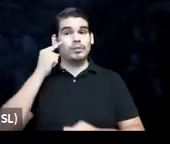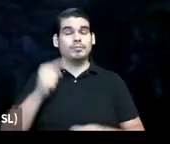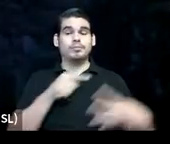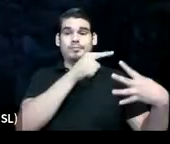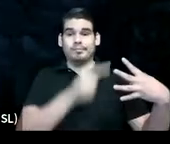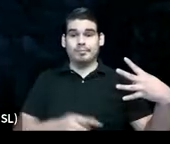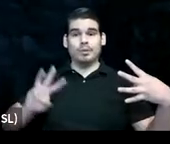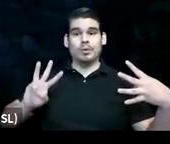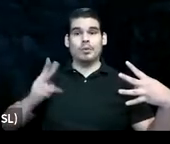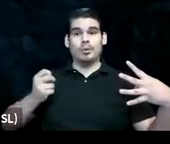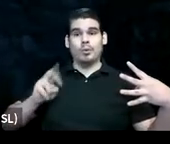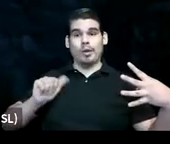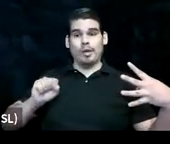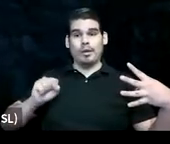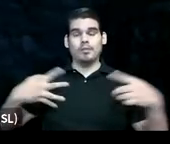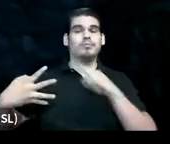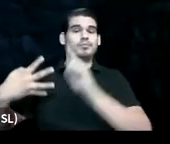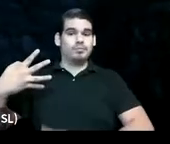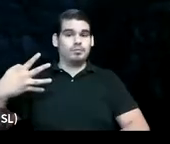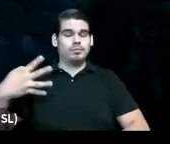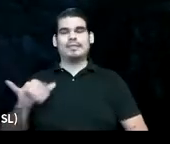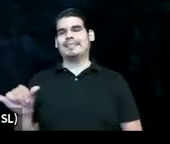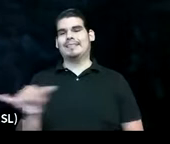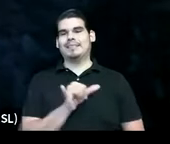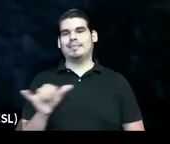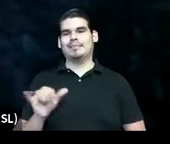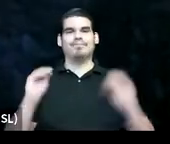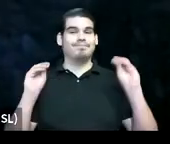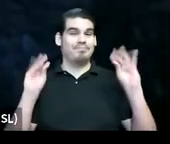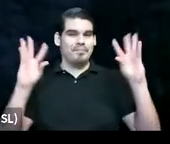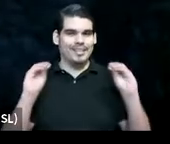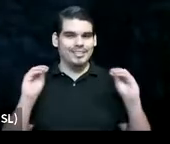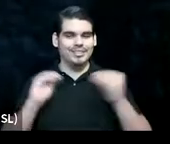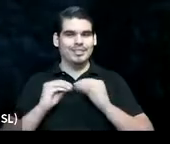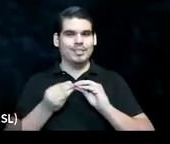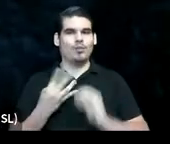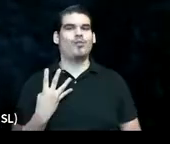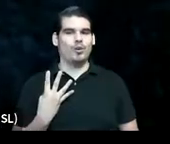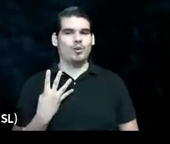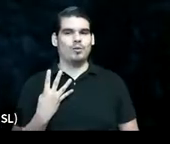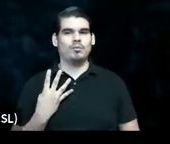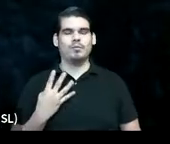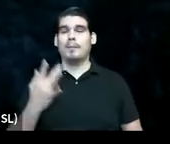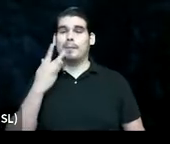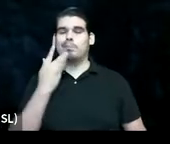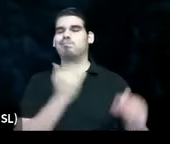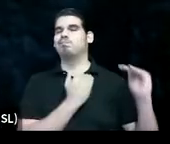It is kind of where you should really aim to stop because I think for the most part, you should be able to fit most of what your action is in those sections.